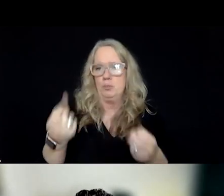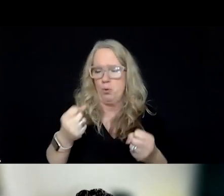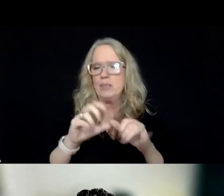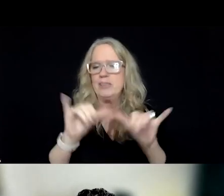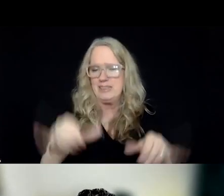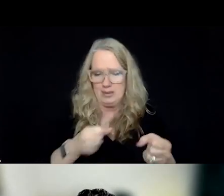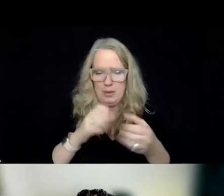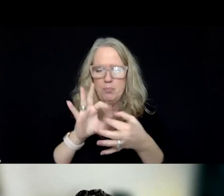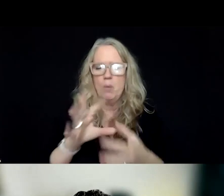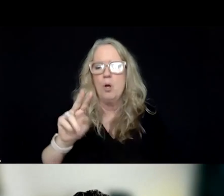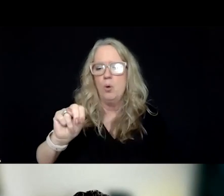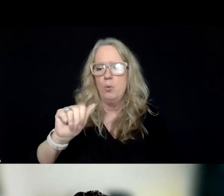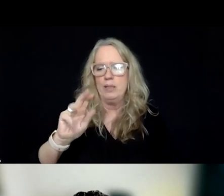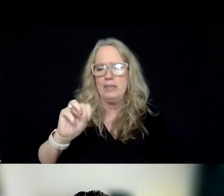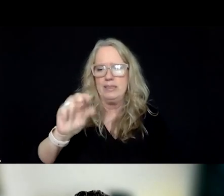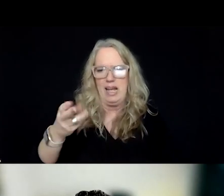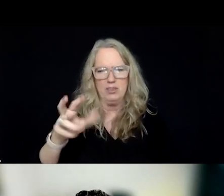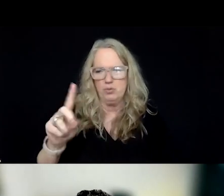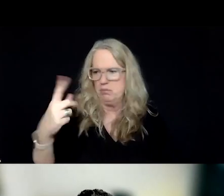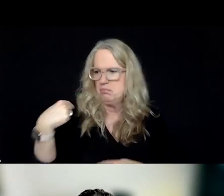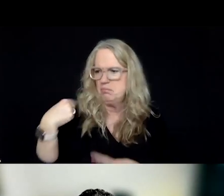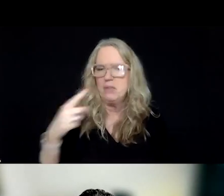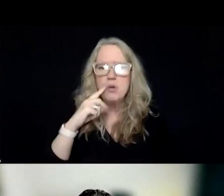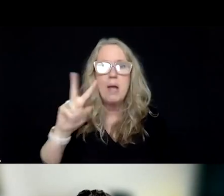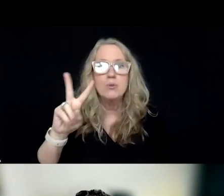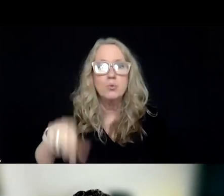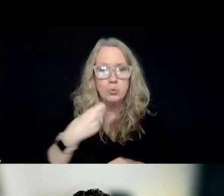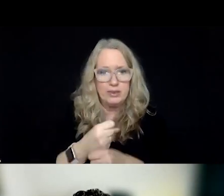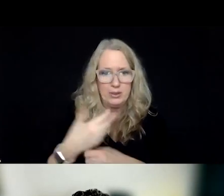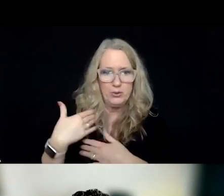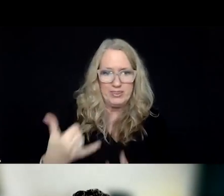WITH NASMHPD. BEEN THERE ABOUT TWO YEARS AND BEFORE THAT I WAS